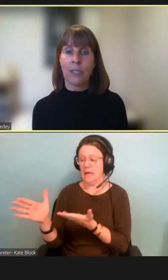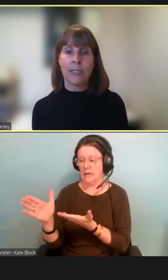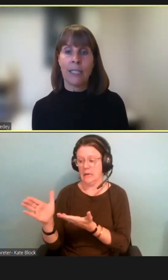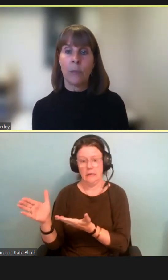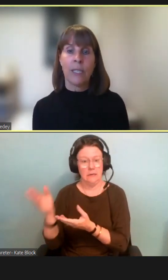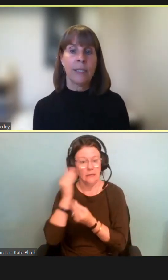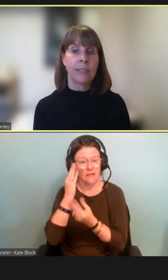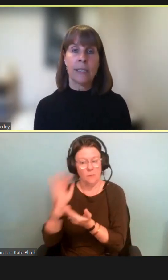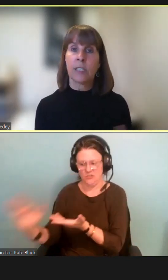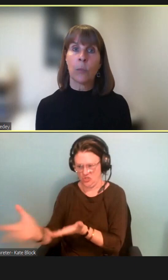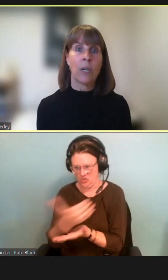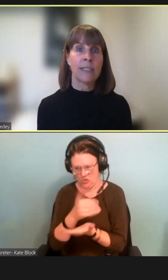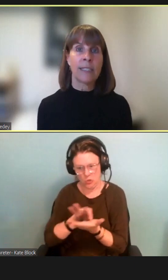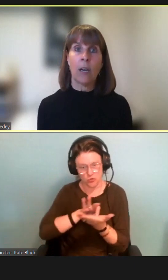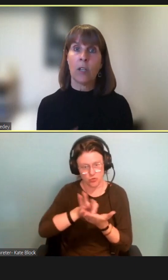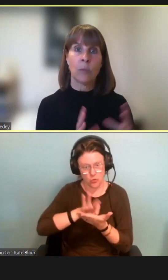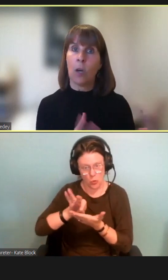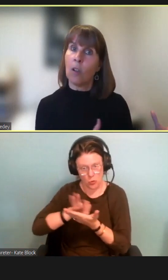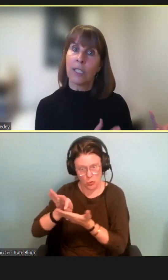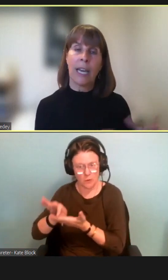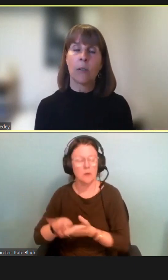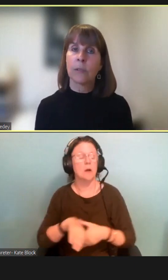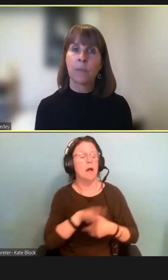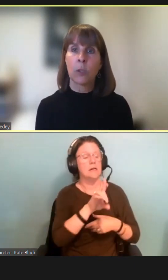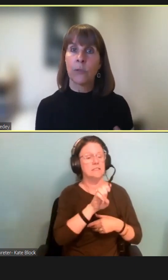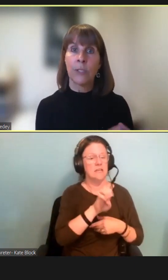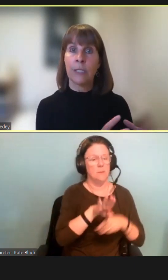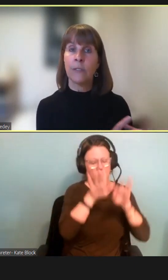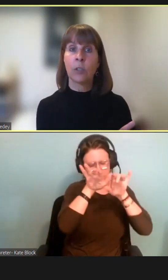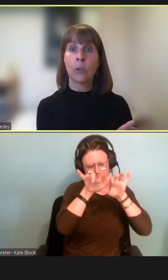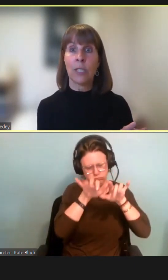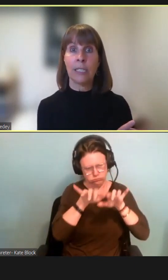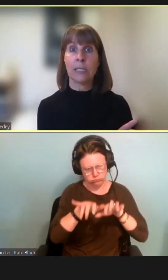database and summarize the outcomes all in house so if an individual agency or